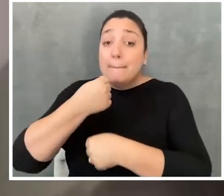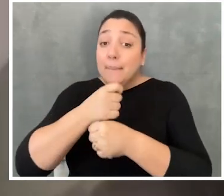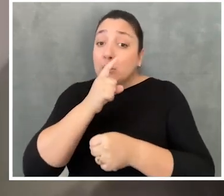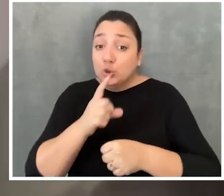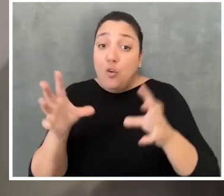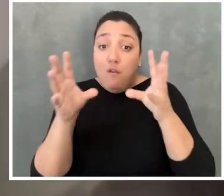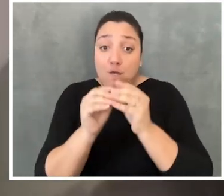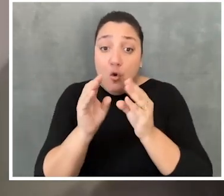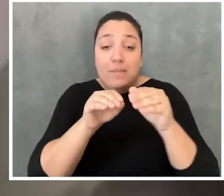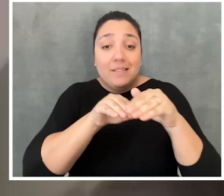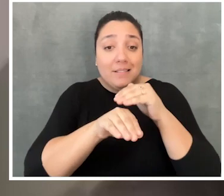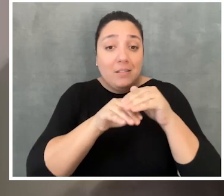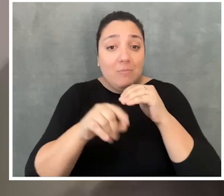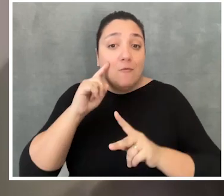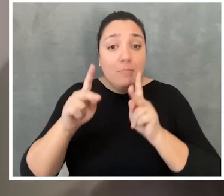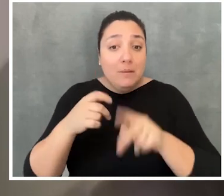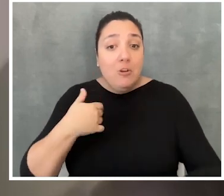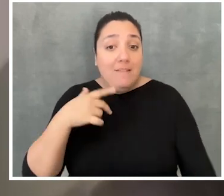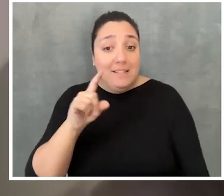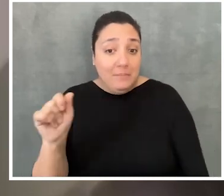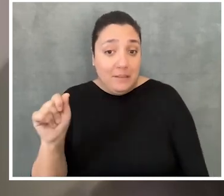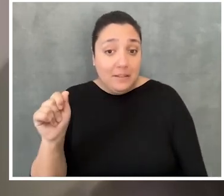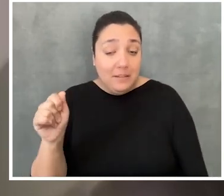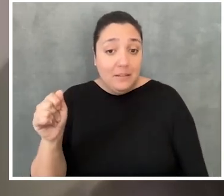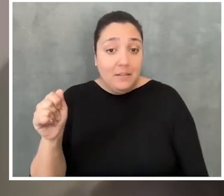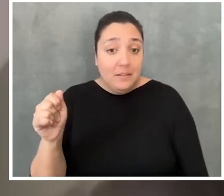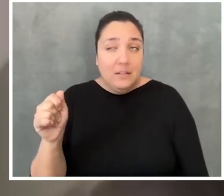to feminists with disabilities. And it was held, I believe,